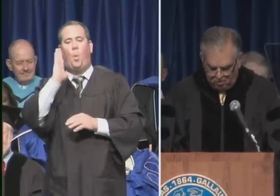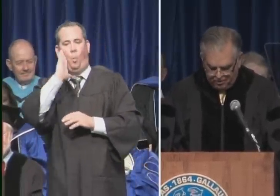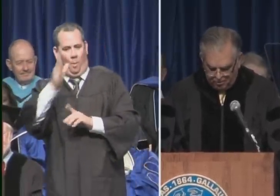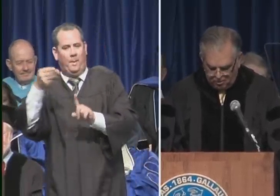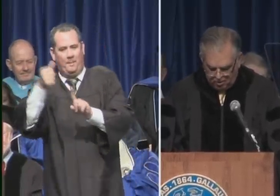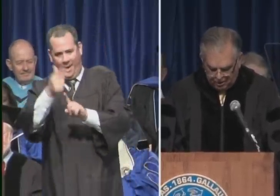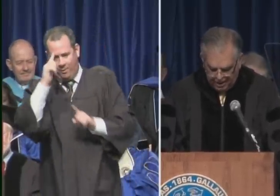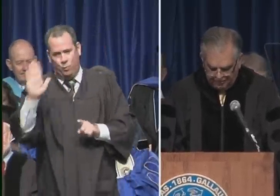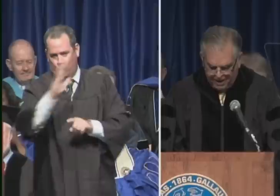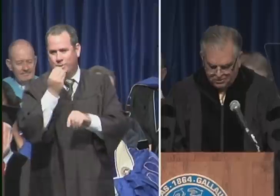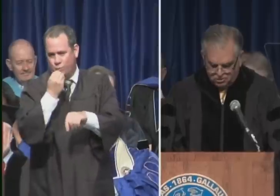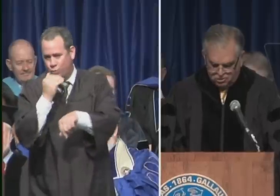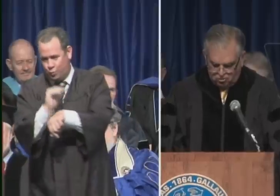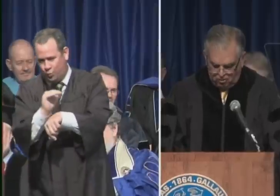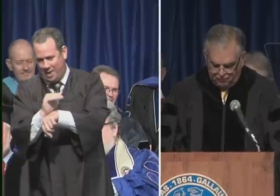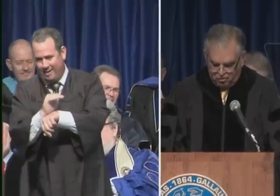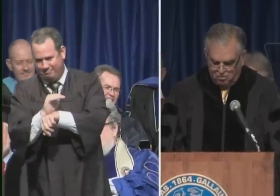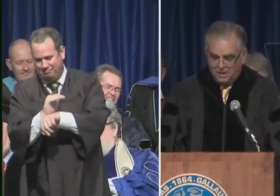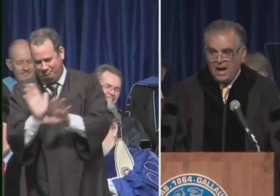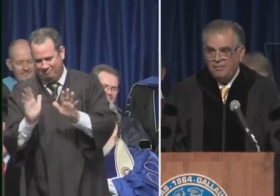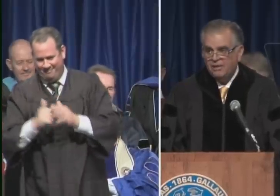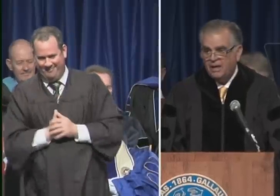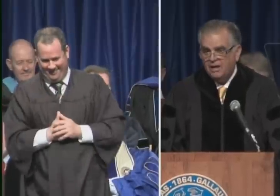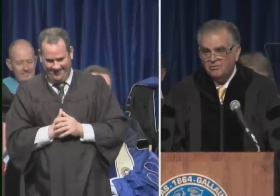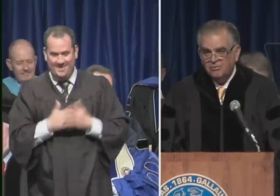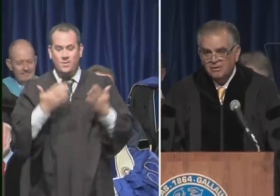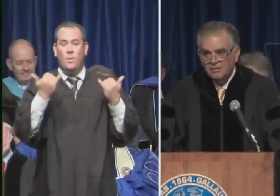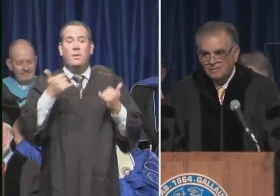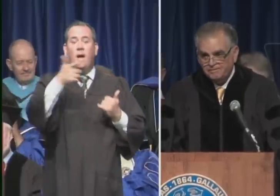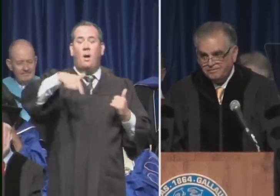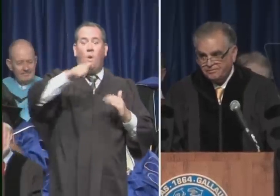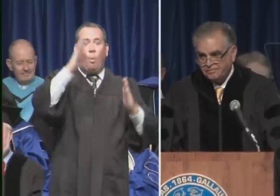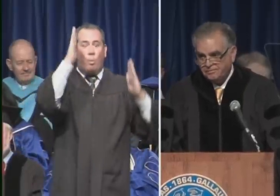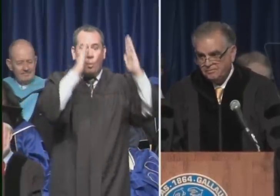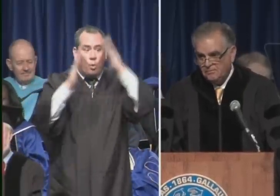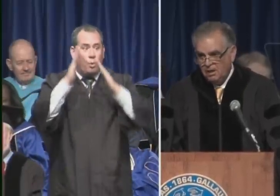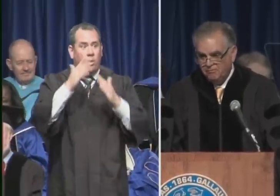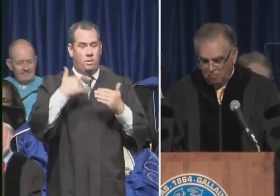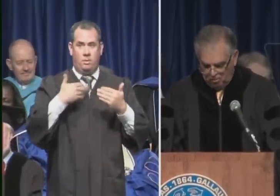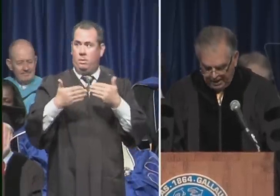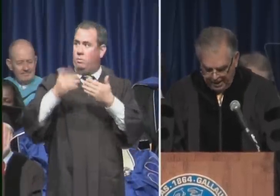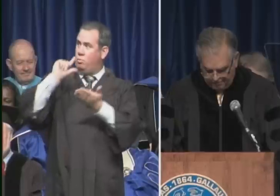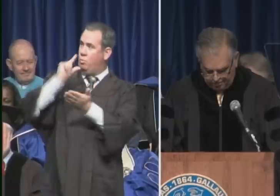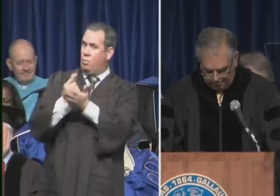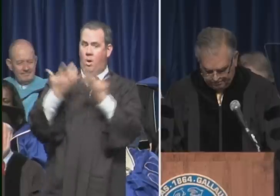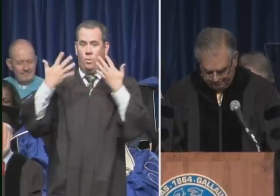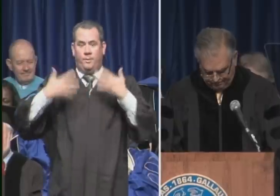what life has in store for you beyond the gates of Florida Avenue,